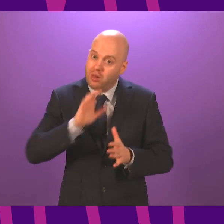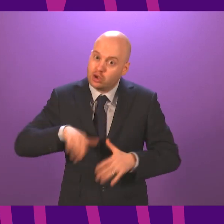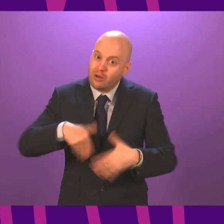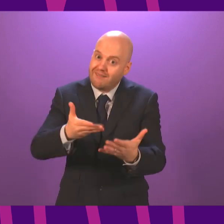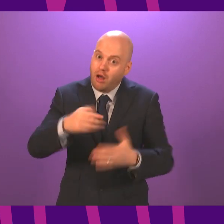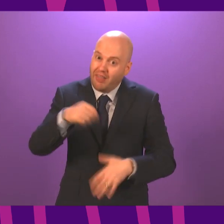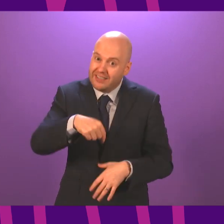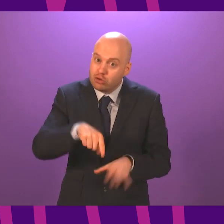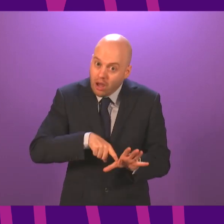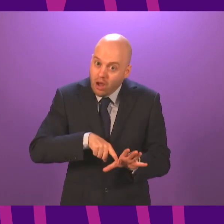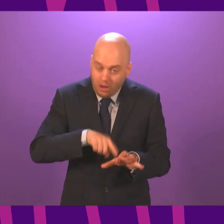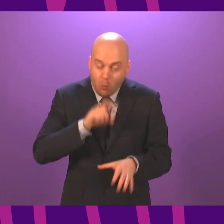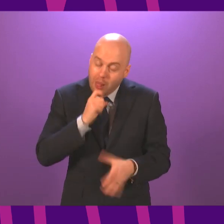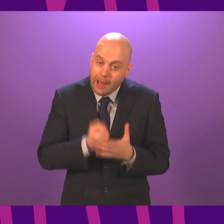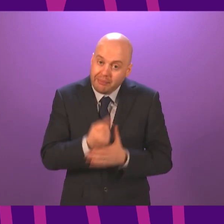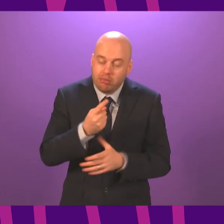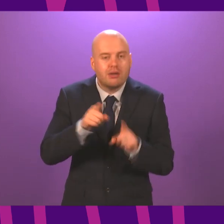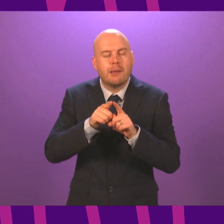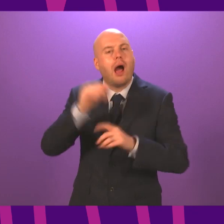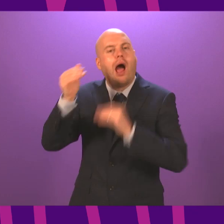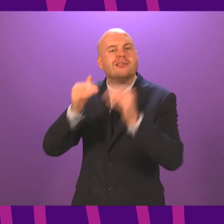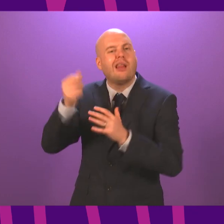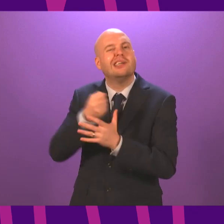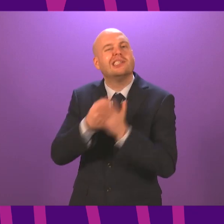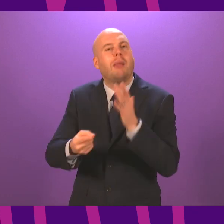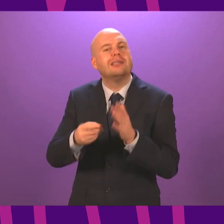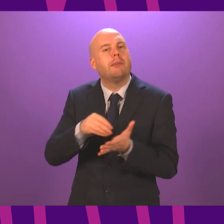and we would still have been on track to deliver the adult disability payment early next year,